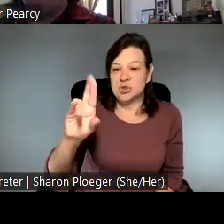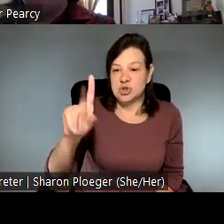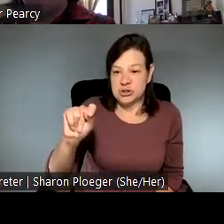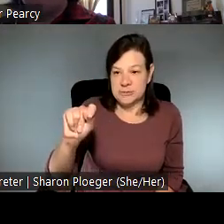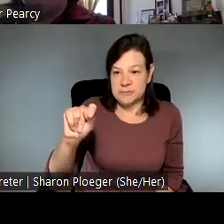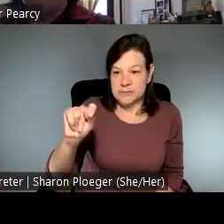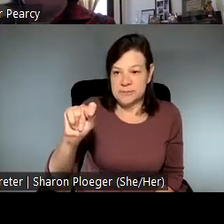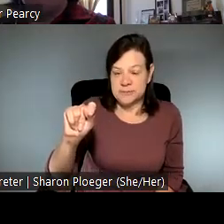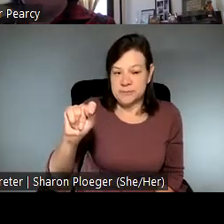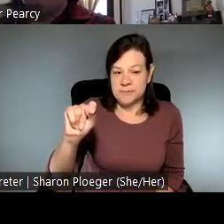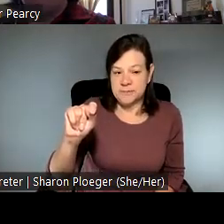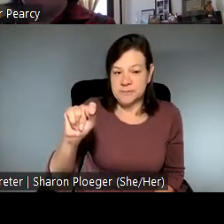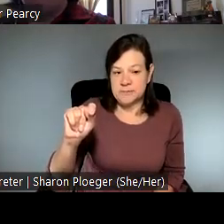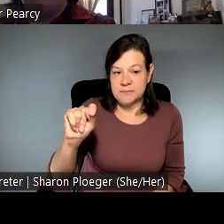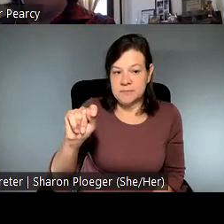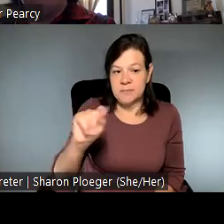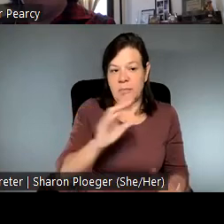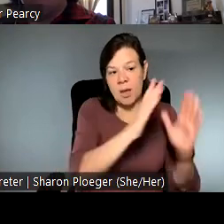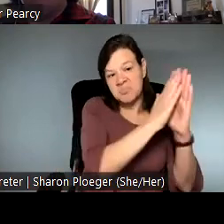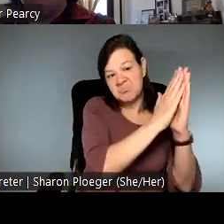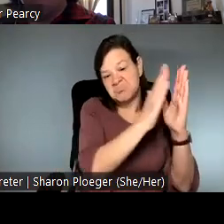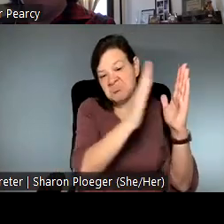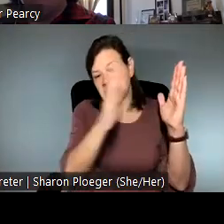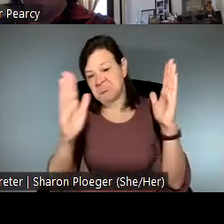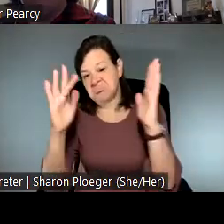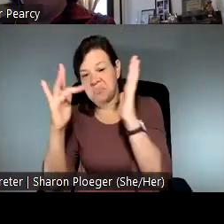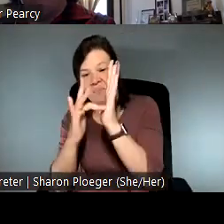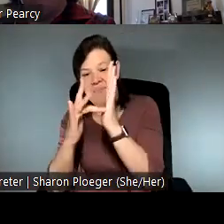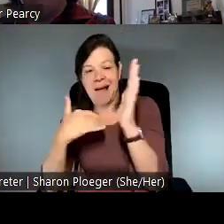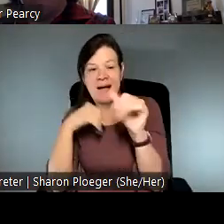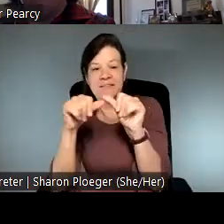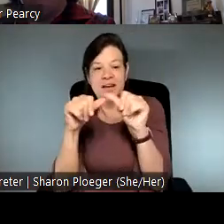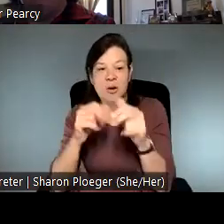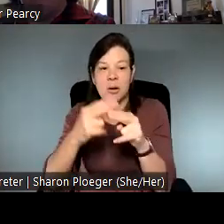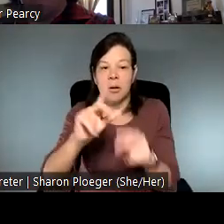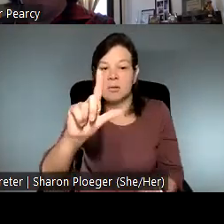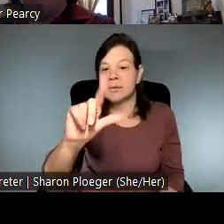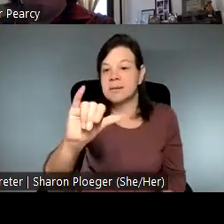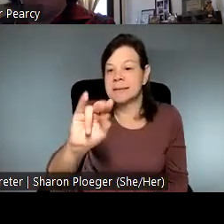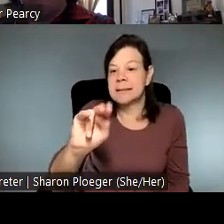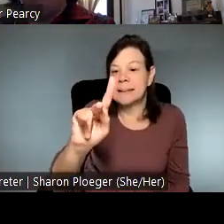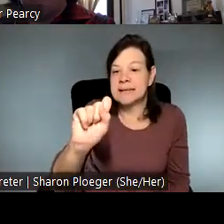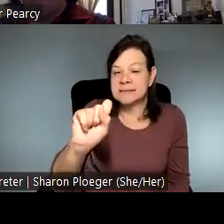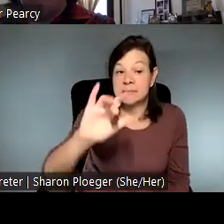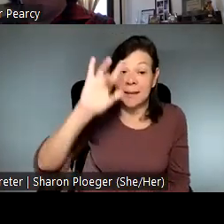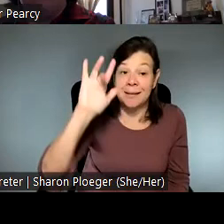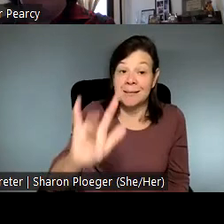And then there's about halfway through again, there's a little area for links. If we click this link menu, there's a little arrow,